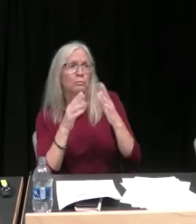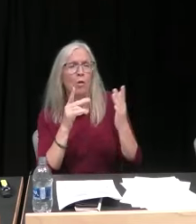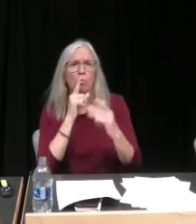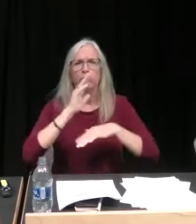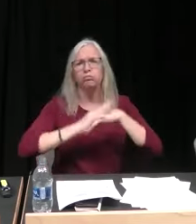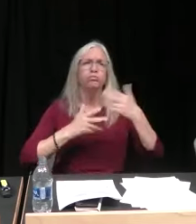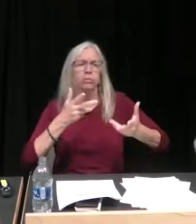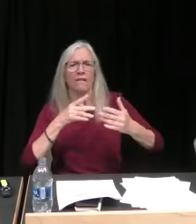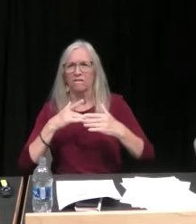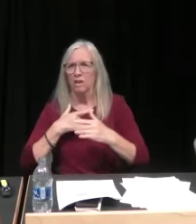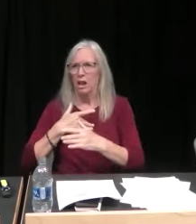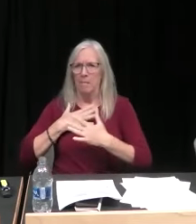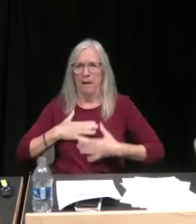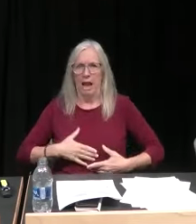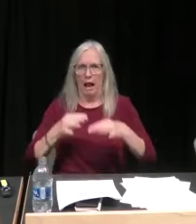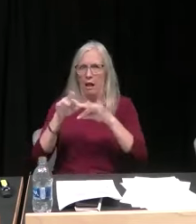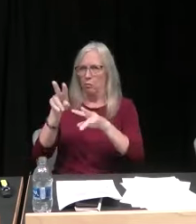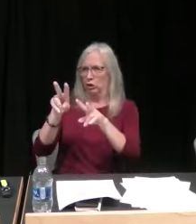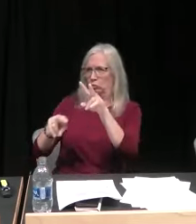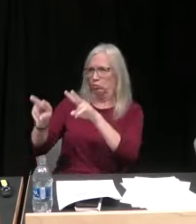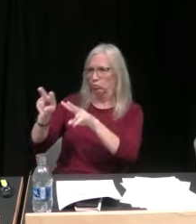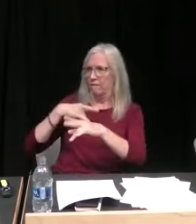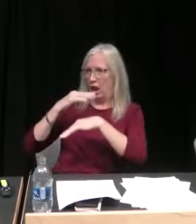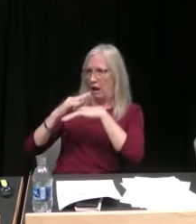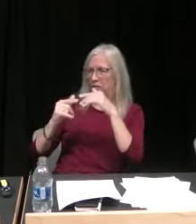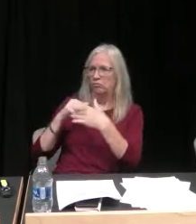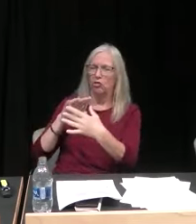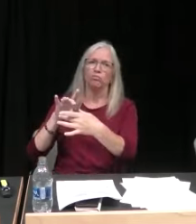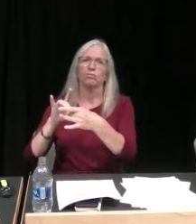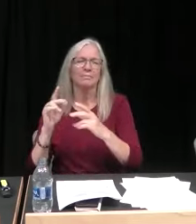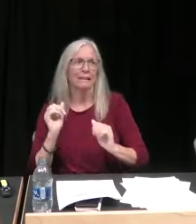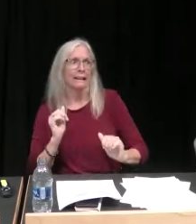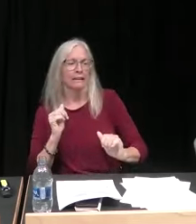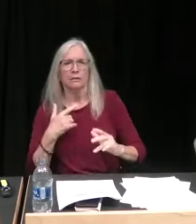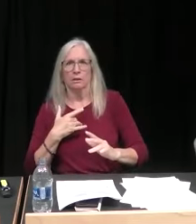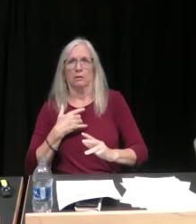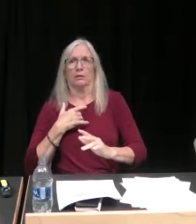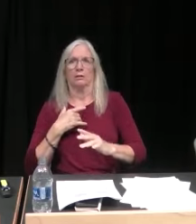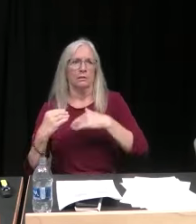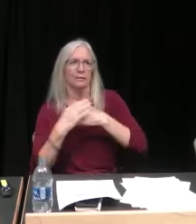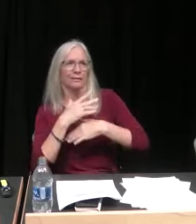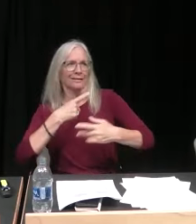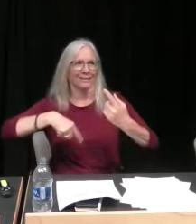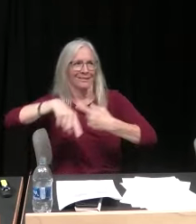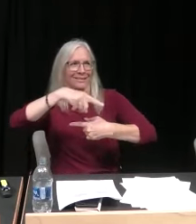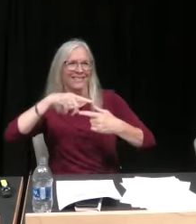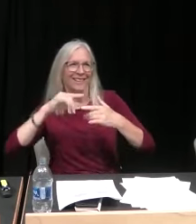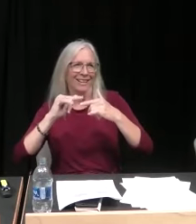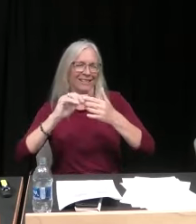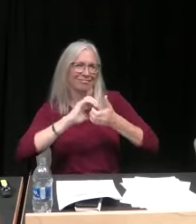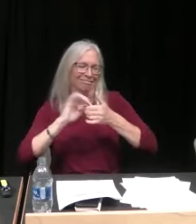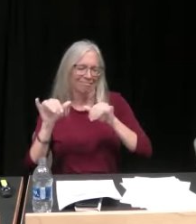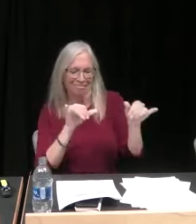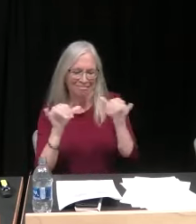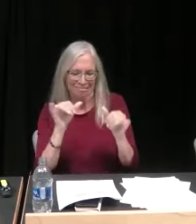who share the same language language um we as people who are visual communicators like we all